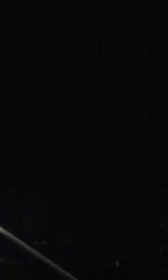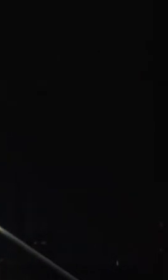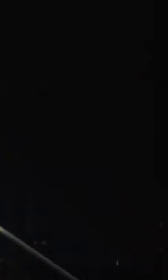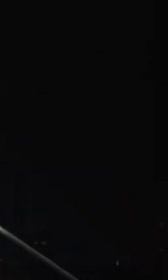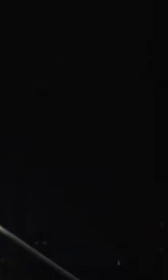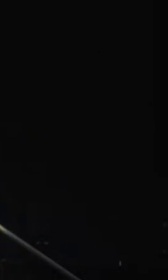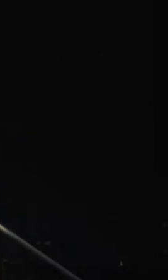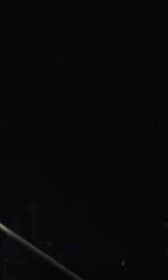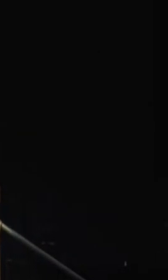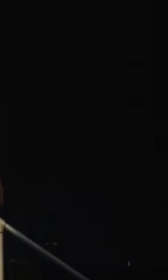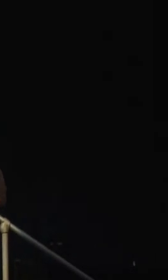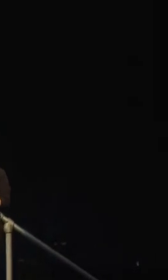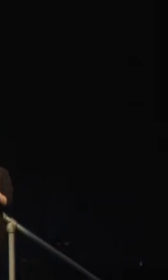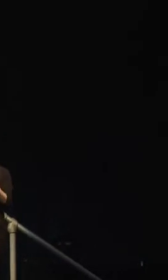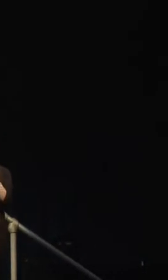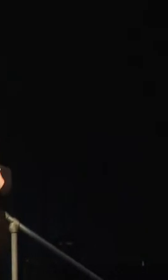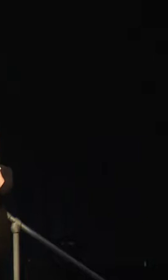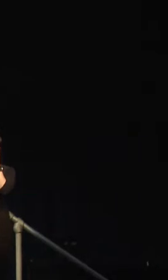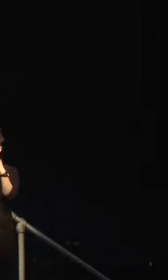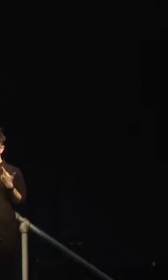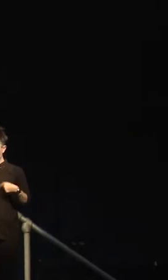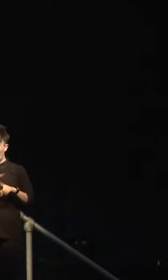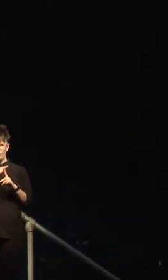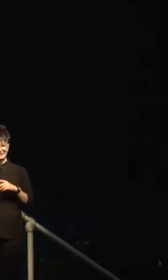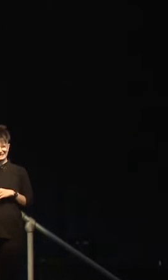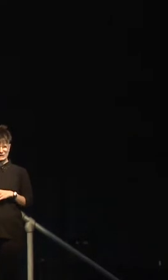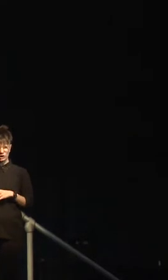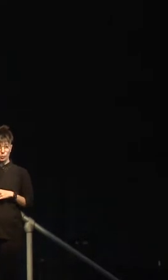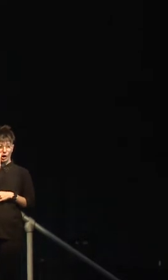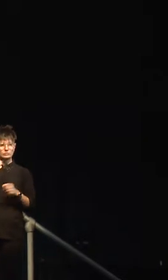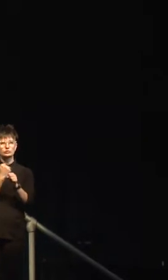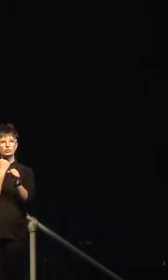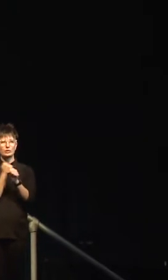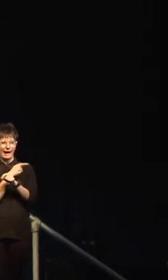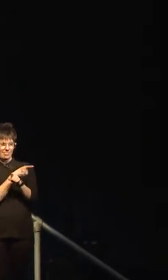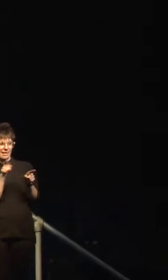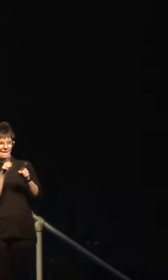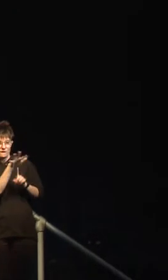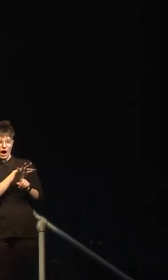is to be able to create that that environment that then enables people to plan. To say well